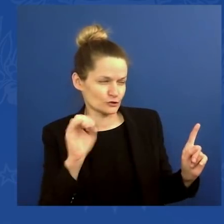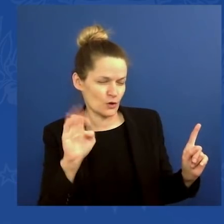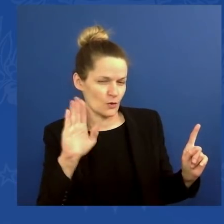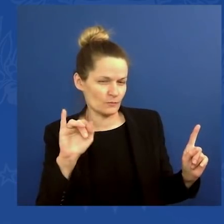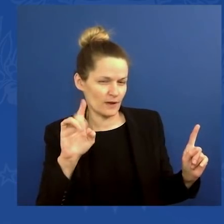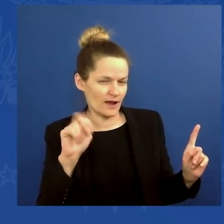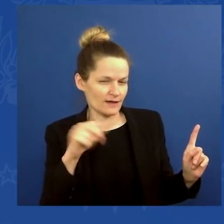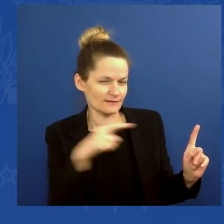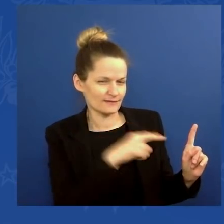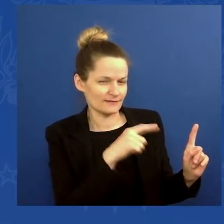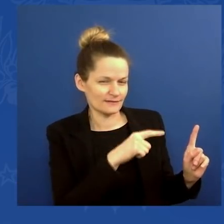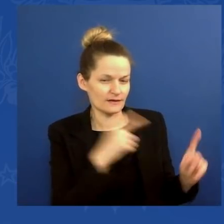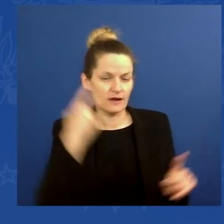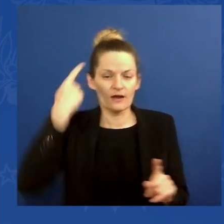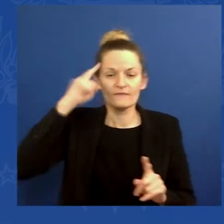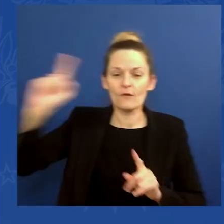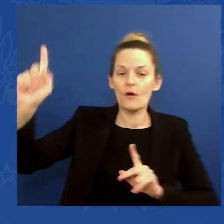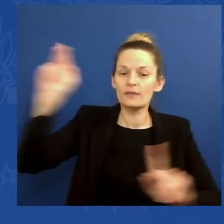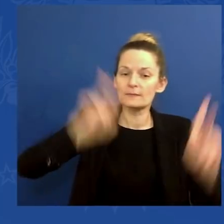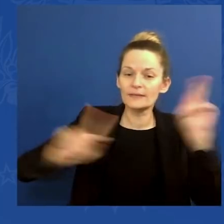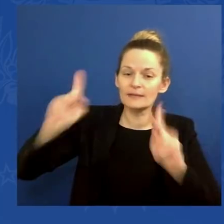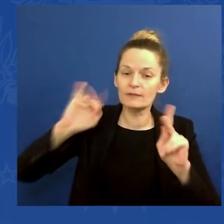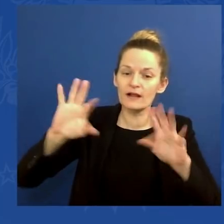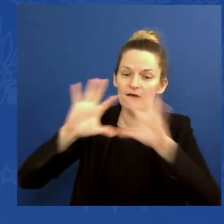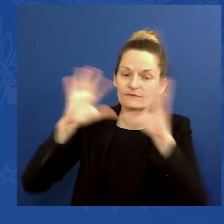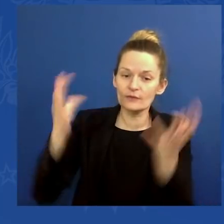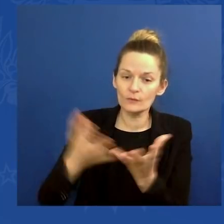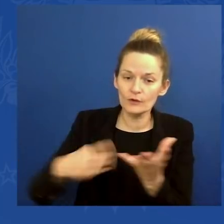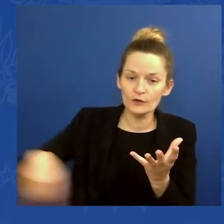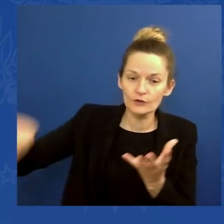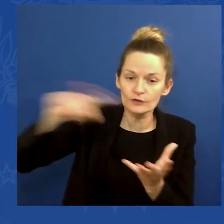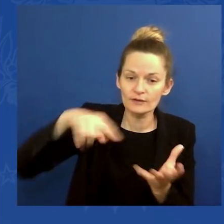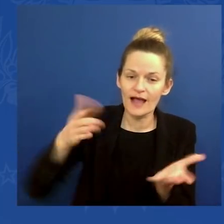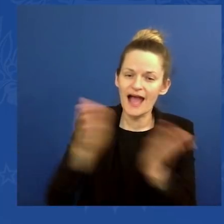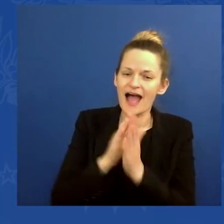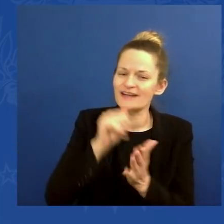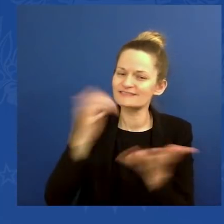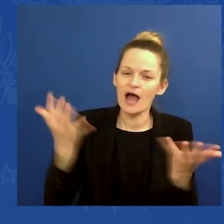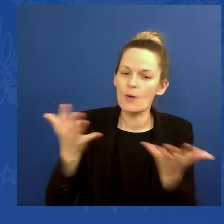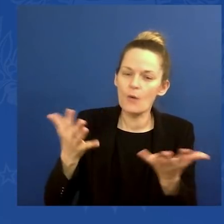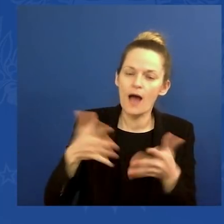To the citizens, to the people of the world, ask not what America can do for you,